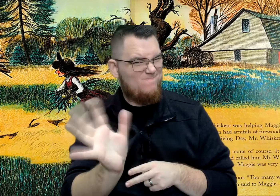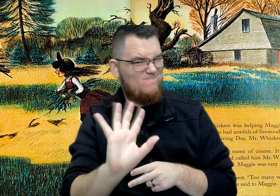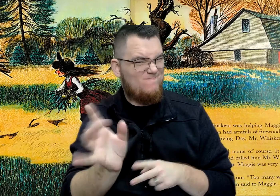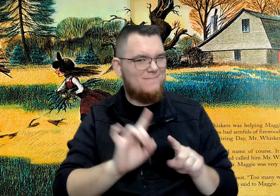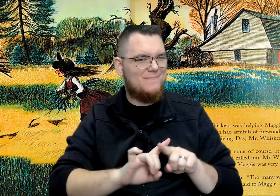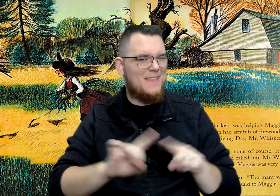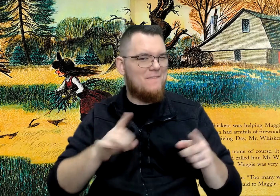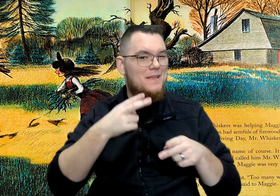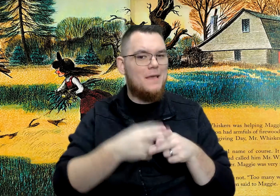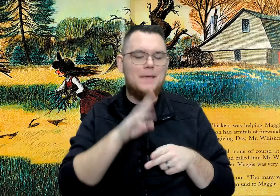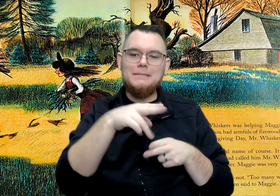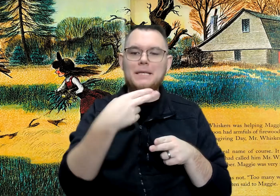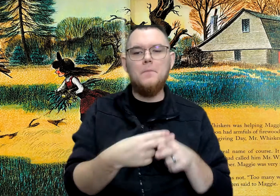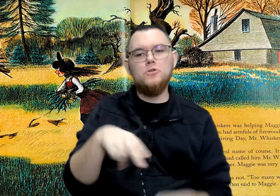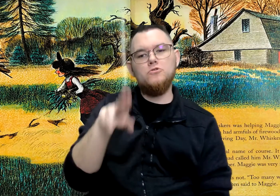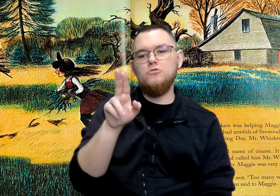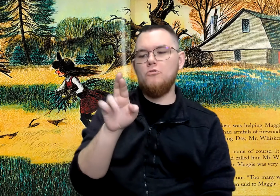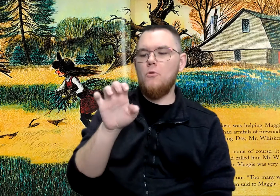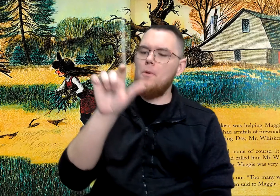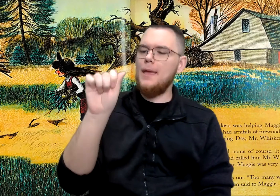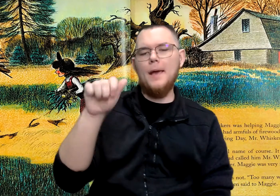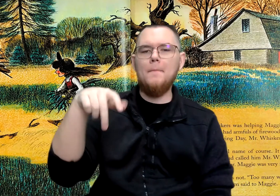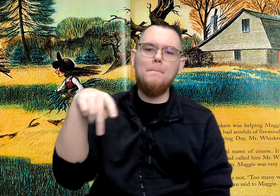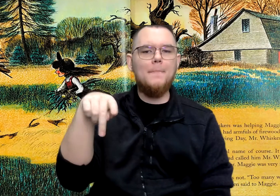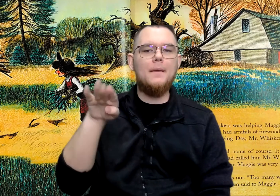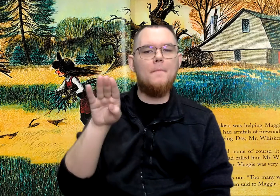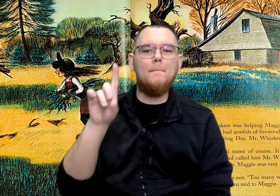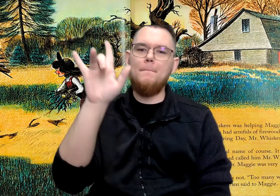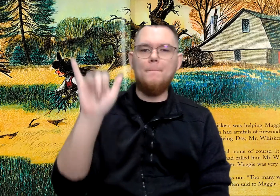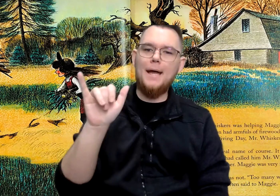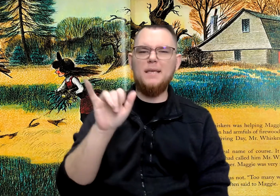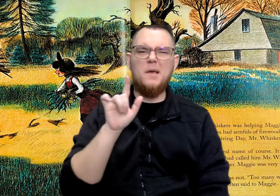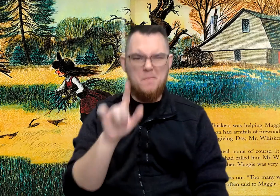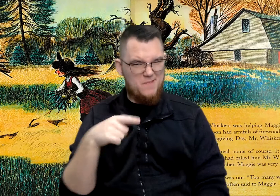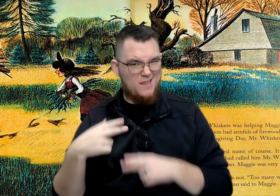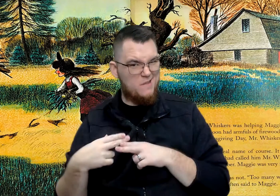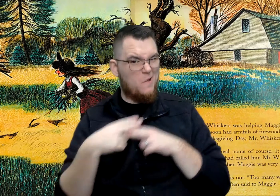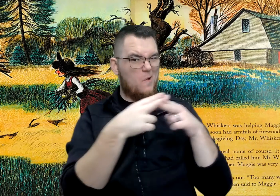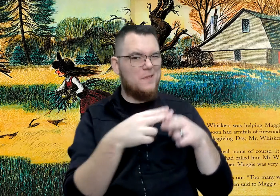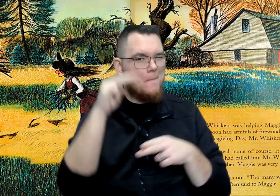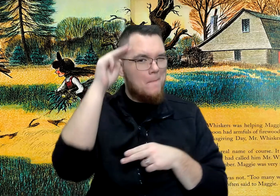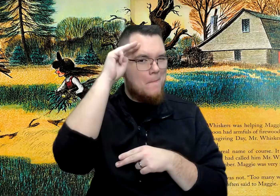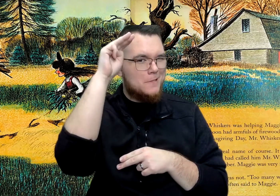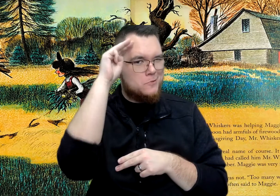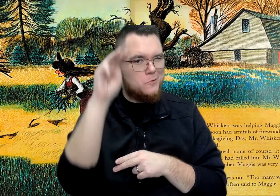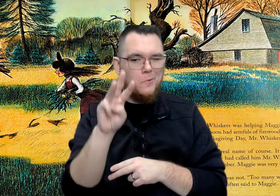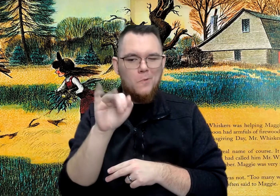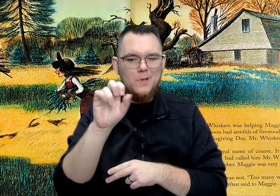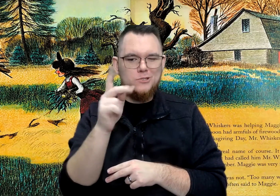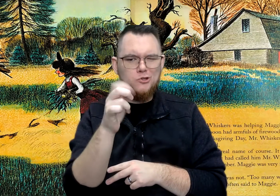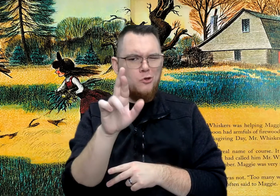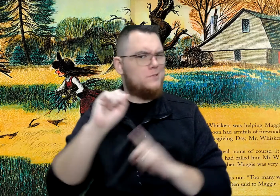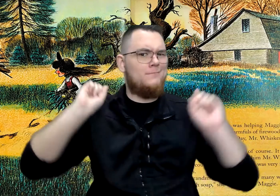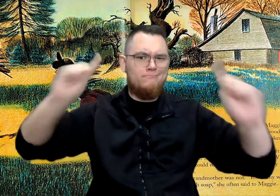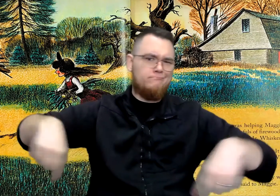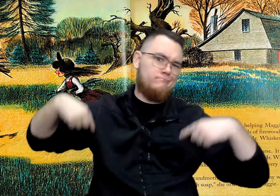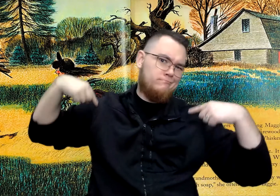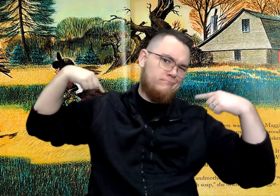It was Uriah Peabody, but Maggie had called him Mr. Whiskers ever since she could remember.